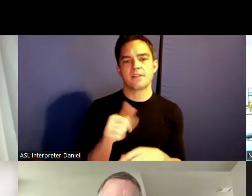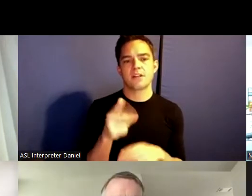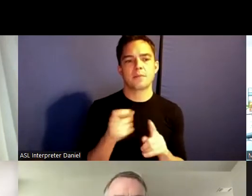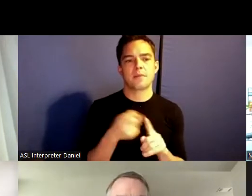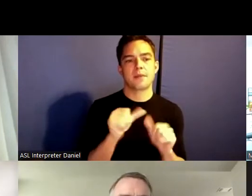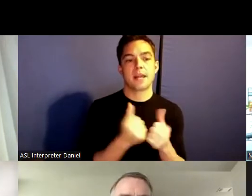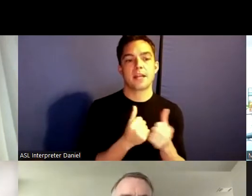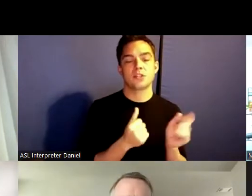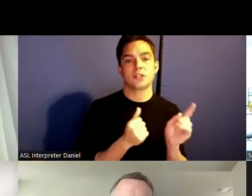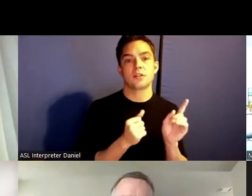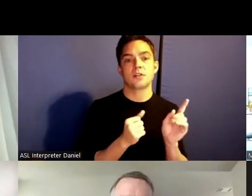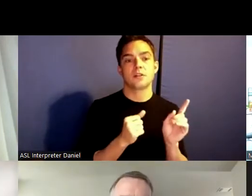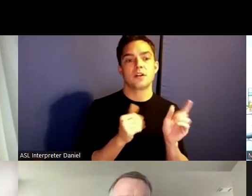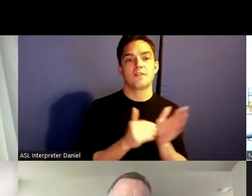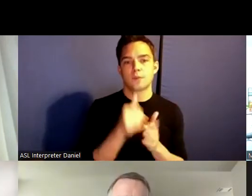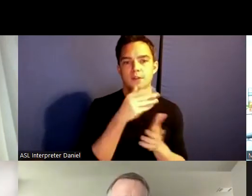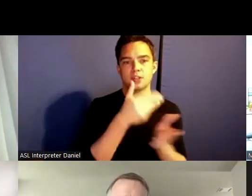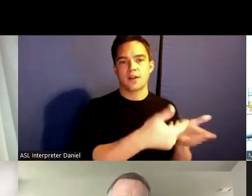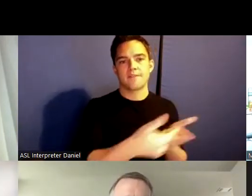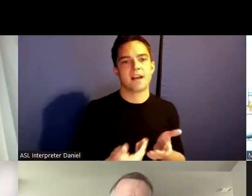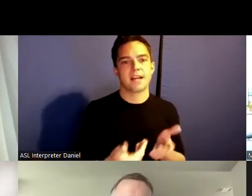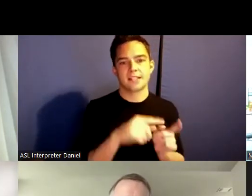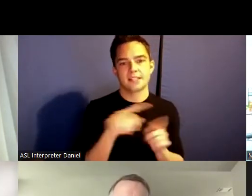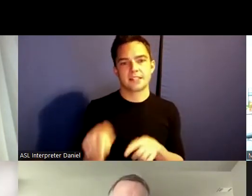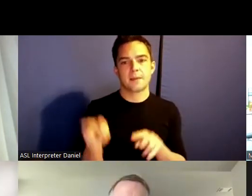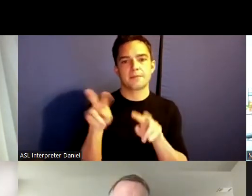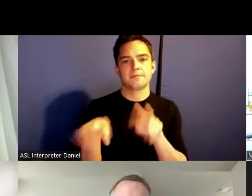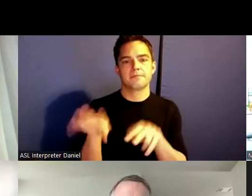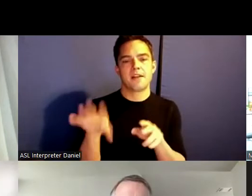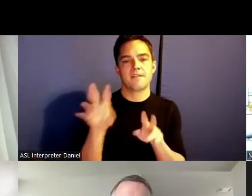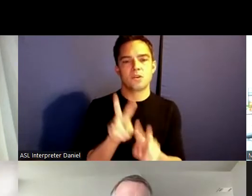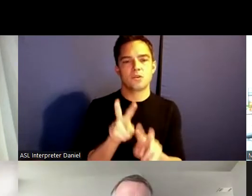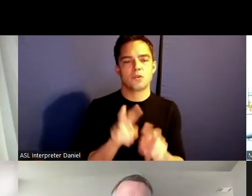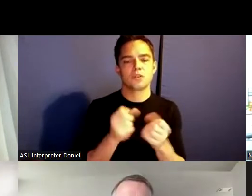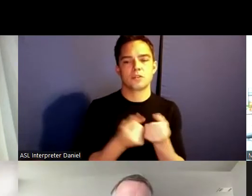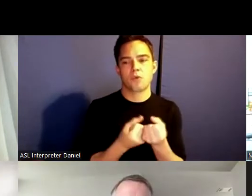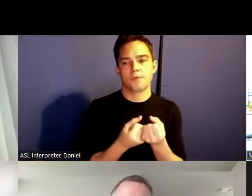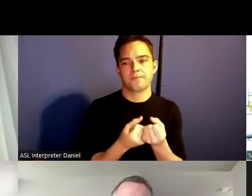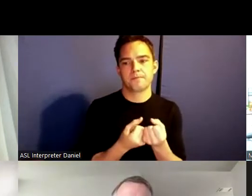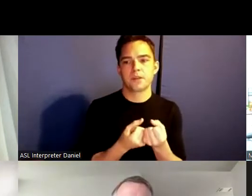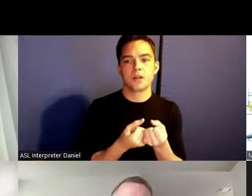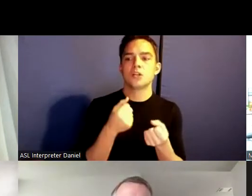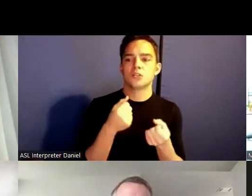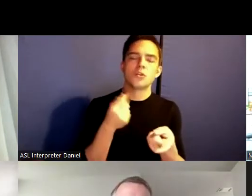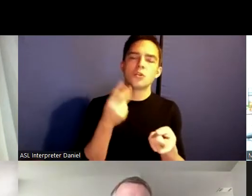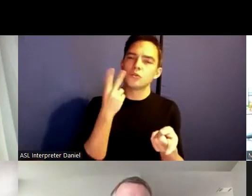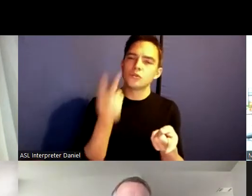frequently not being invited to come to that funeral and support. So you saw the the left